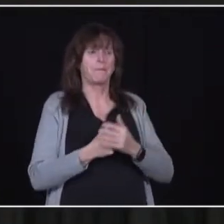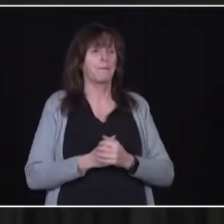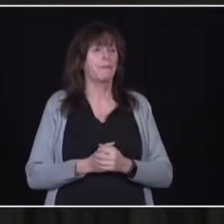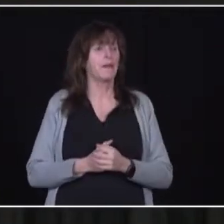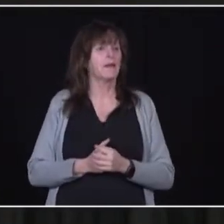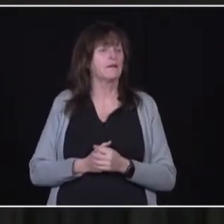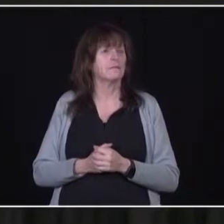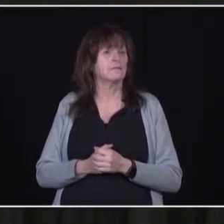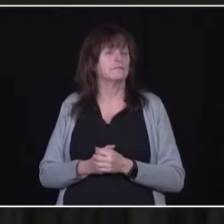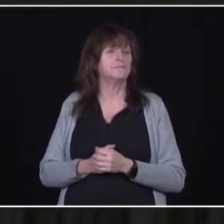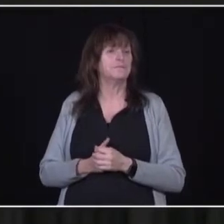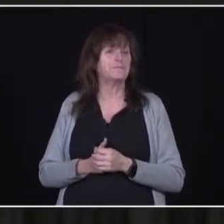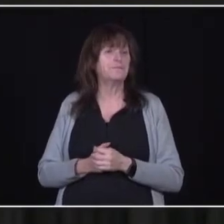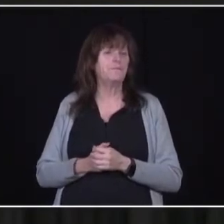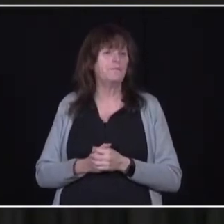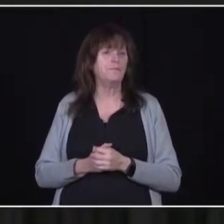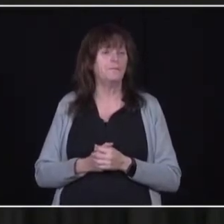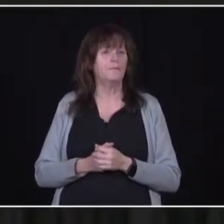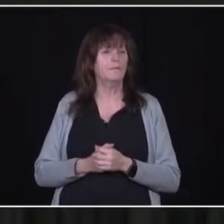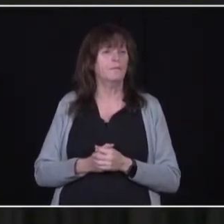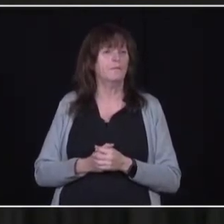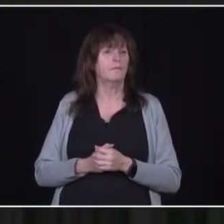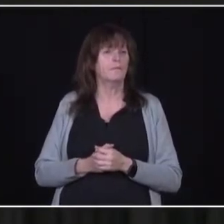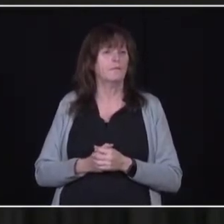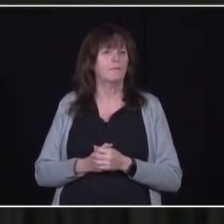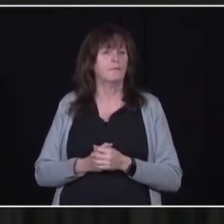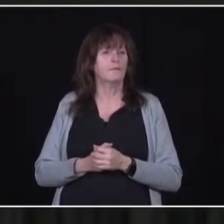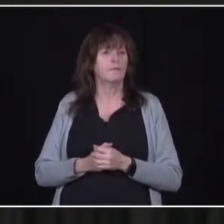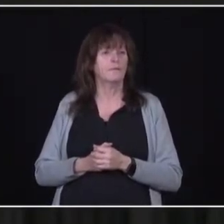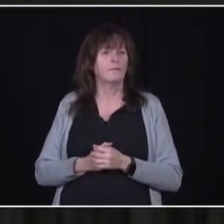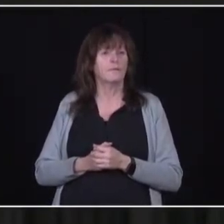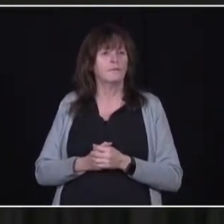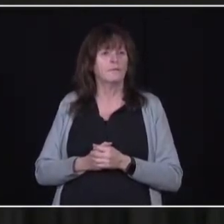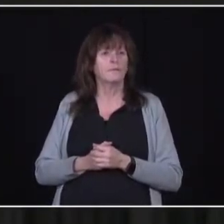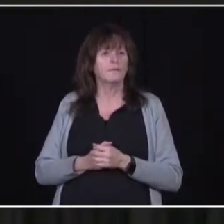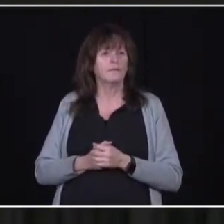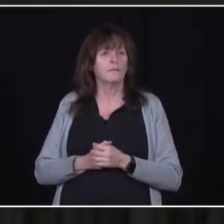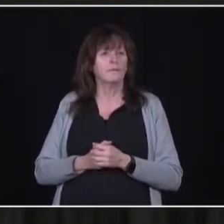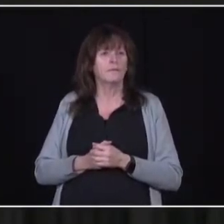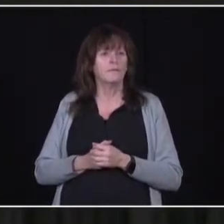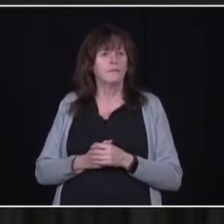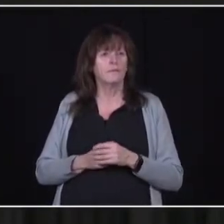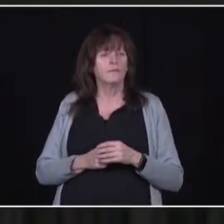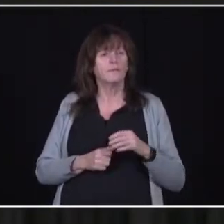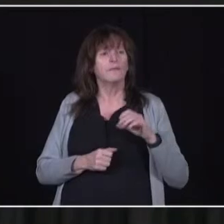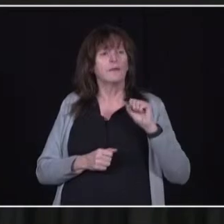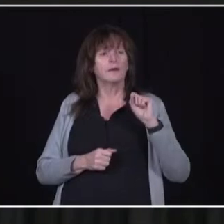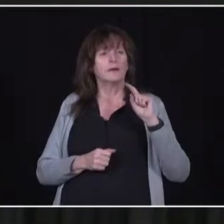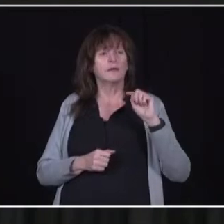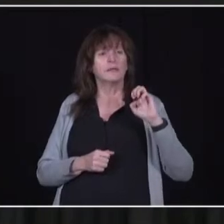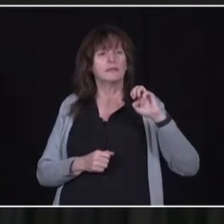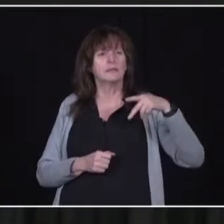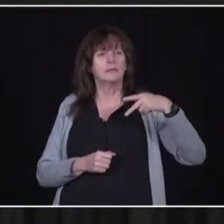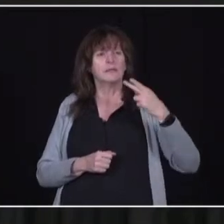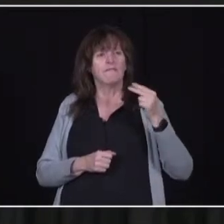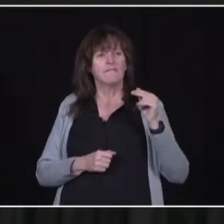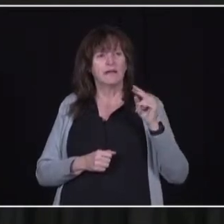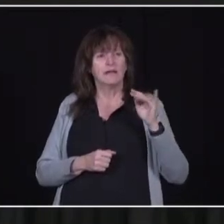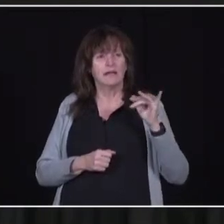Phone line questions. The first question. First question is Stephanie Smith with CP High Premiere.